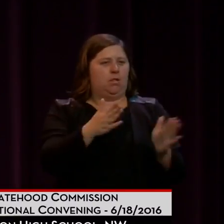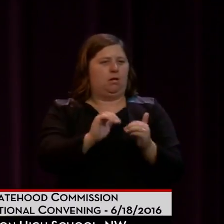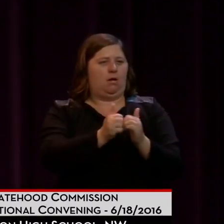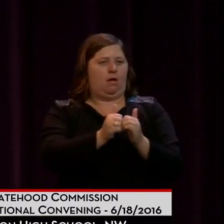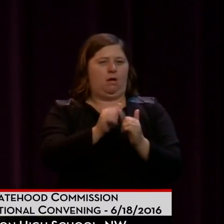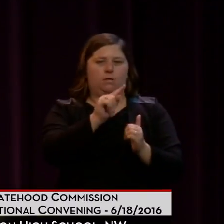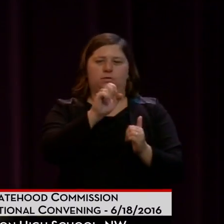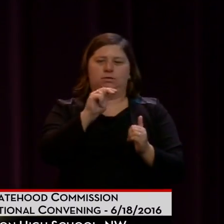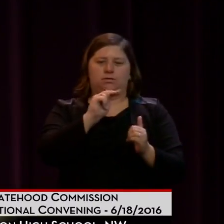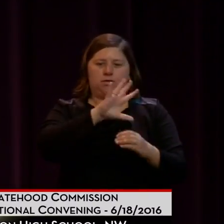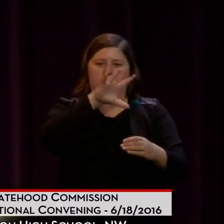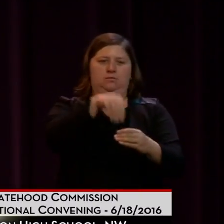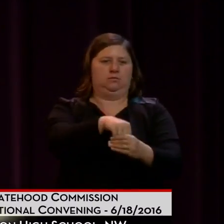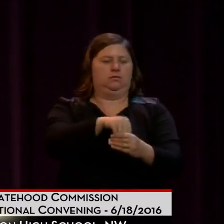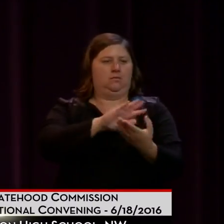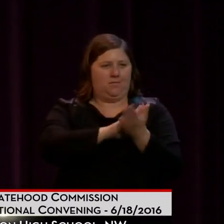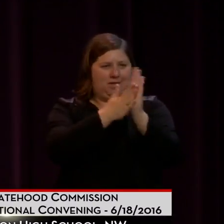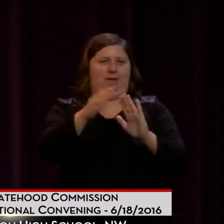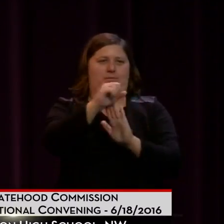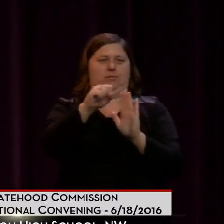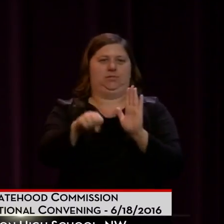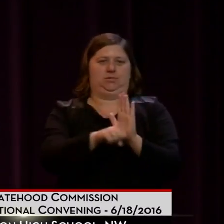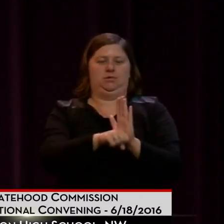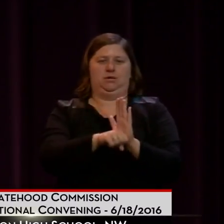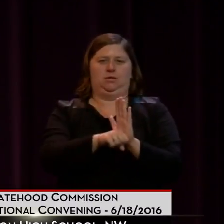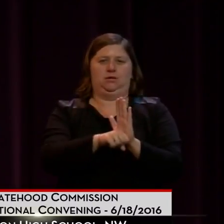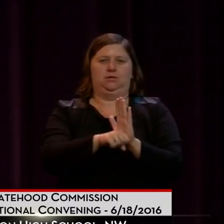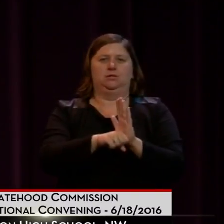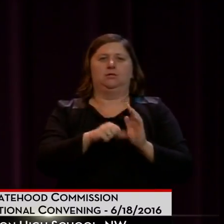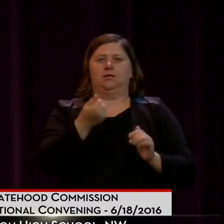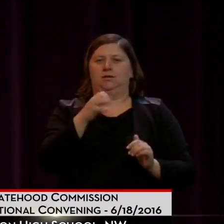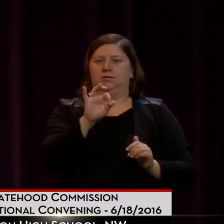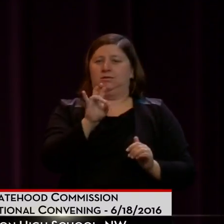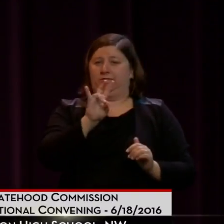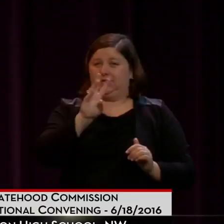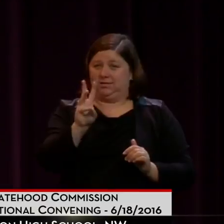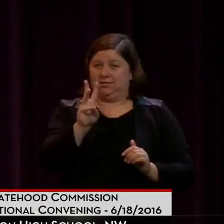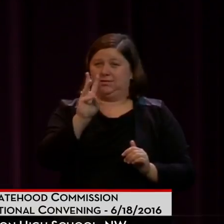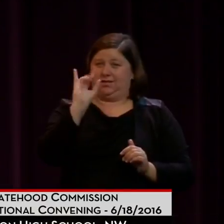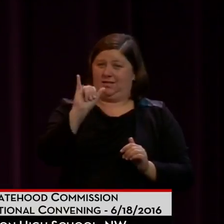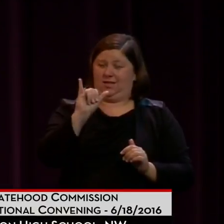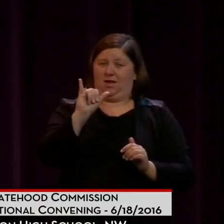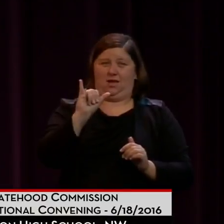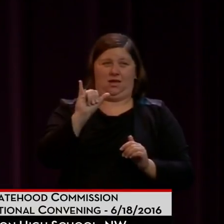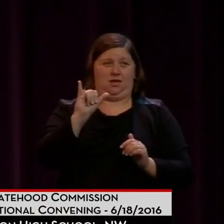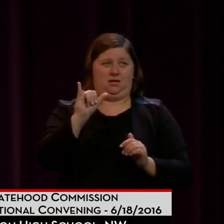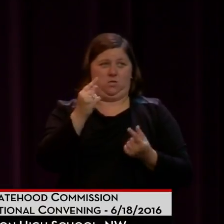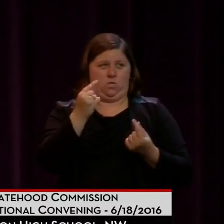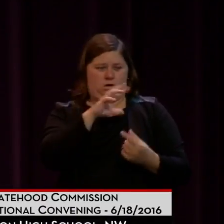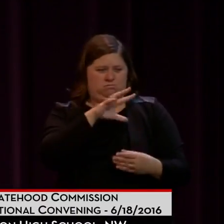UNION IN 1796, AND THAT EFFORT FUNDAMENTALLY REQUIRES THAT THE